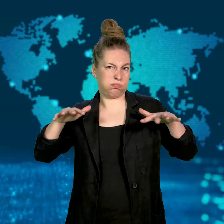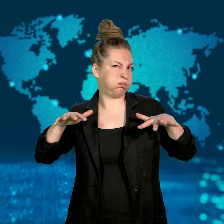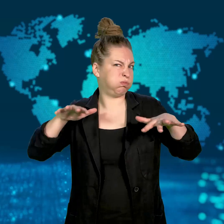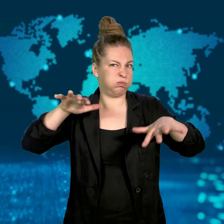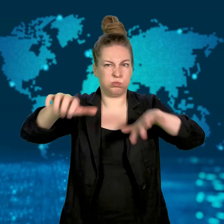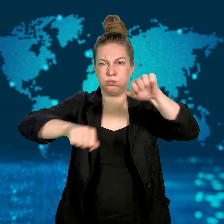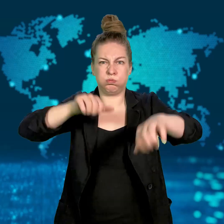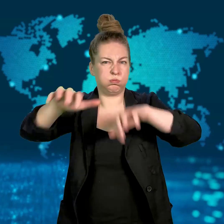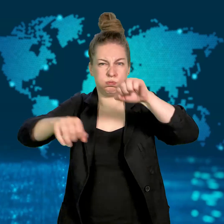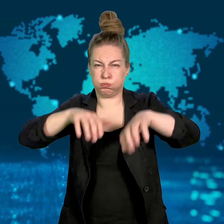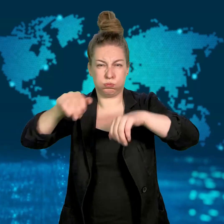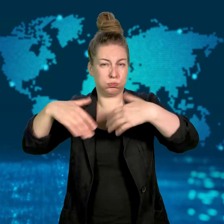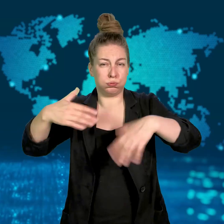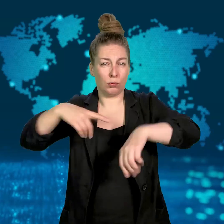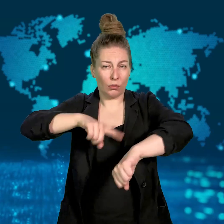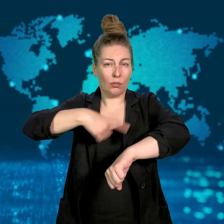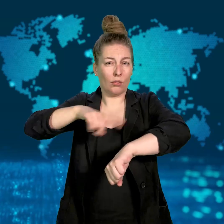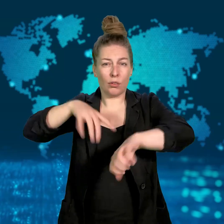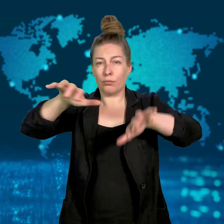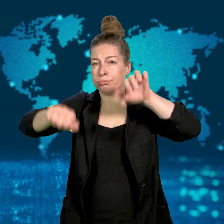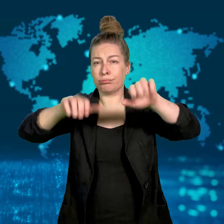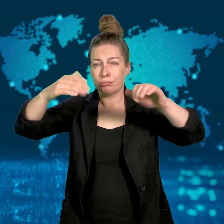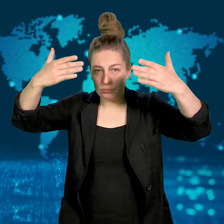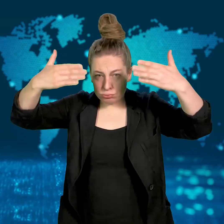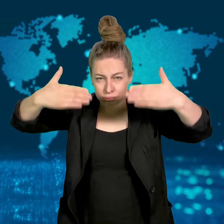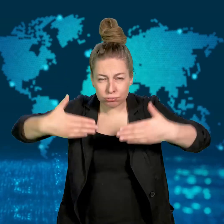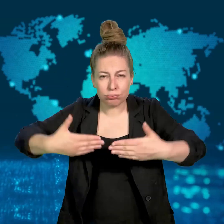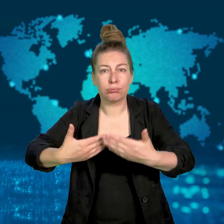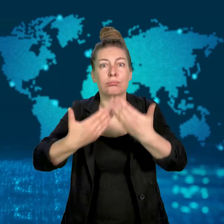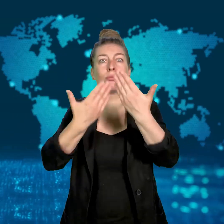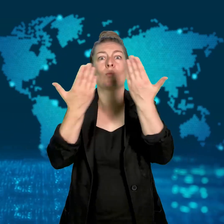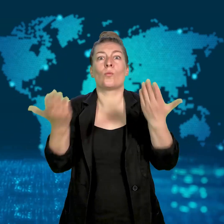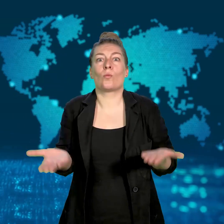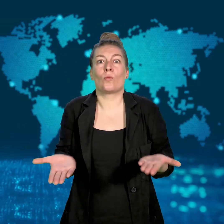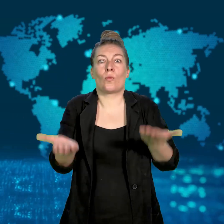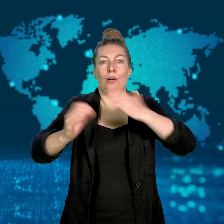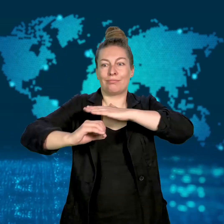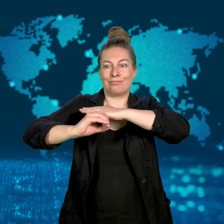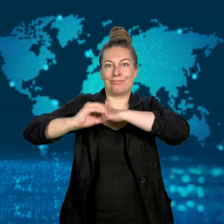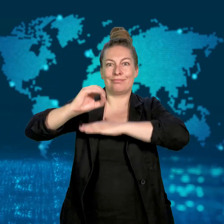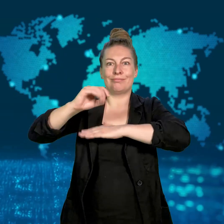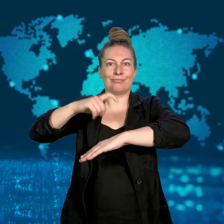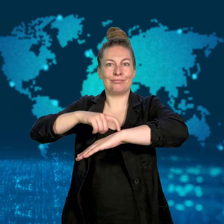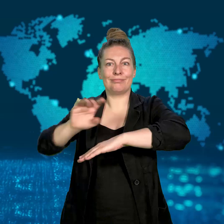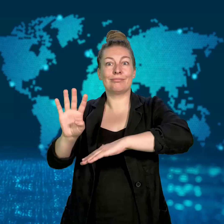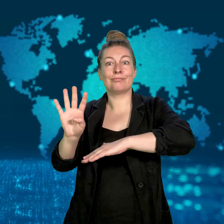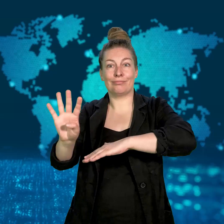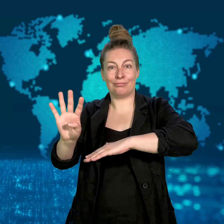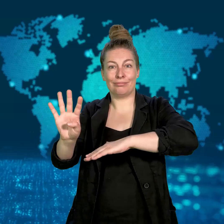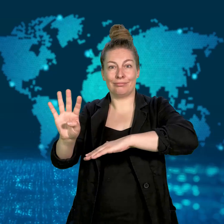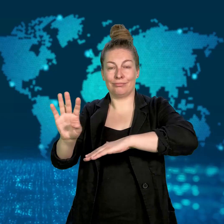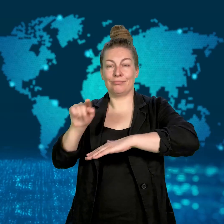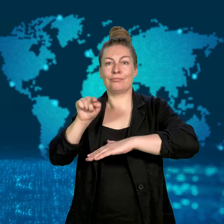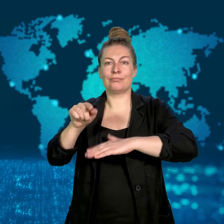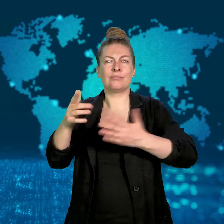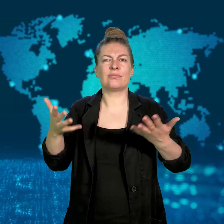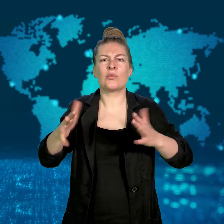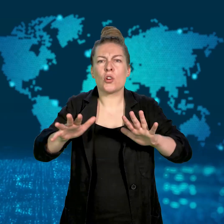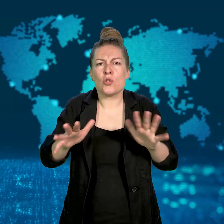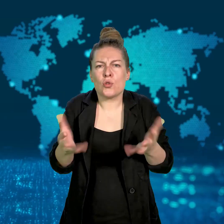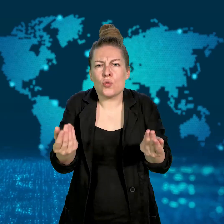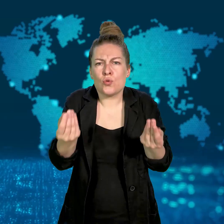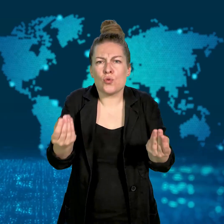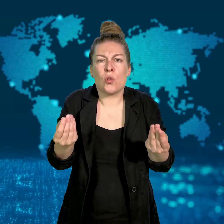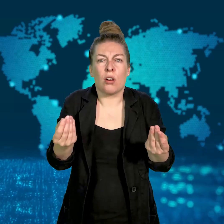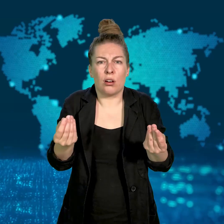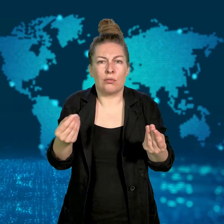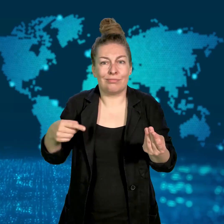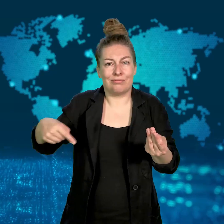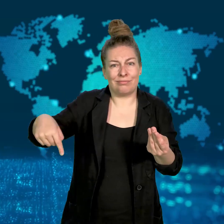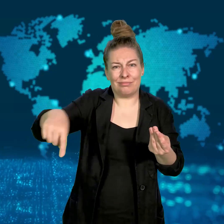It began at around 5:30 pm on Friday and lasted until around 4 in the morning.